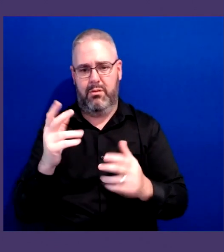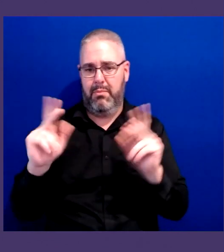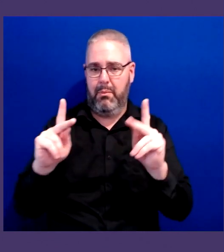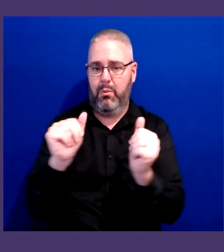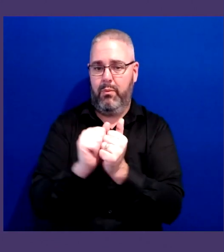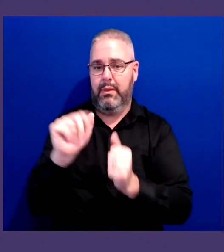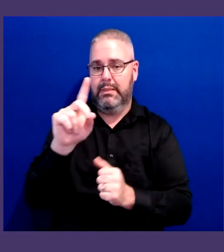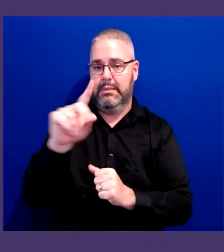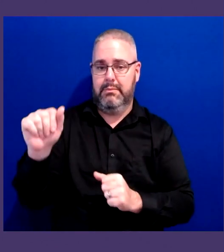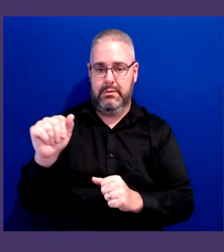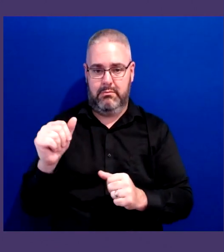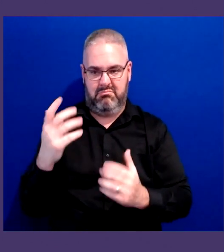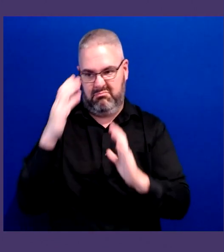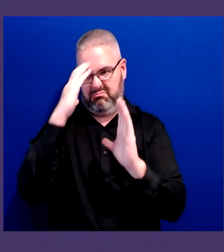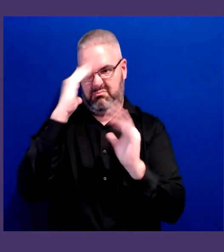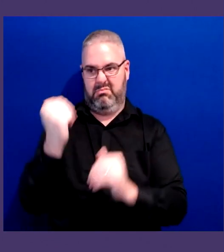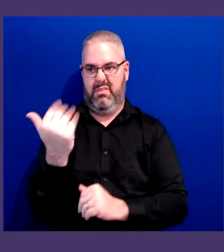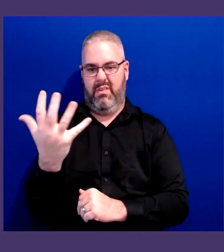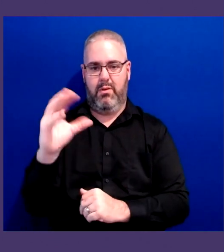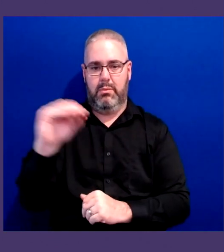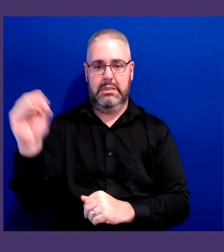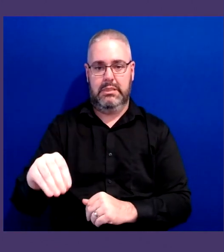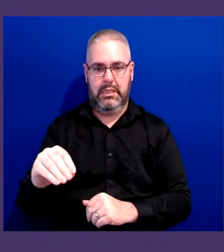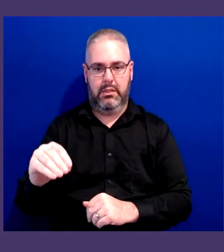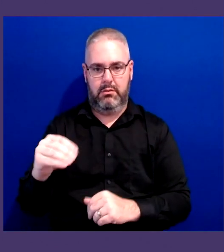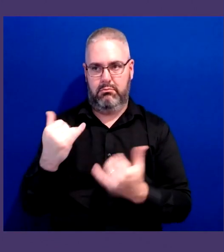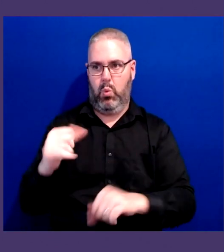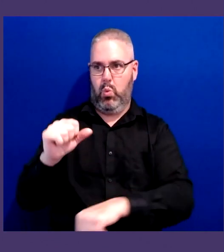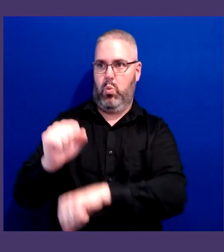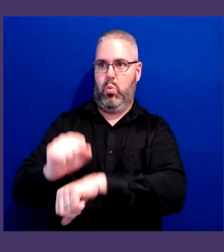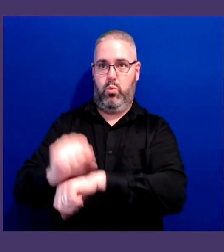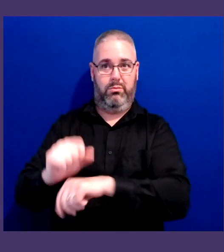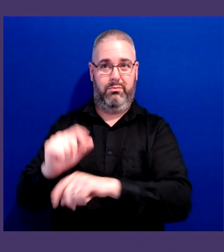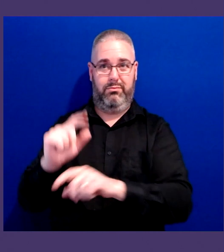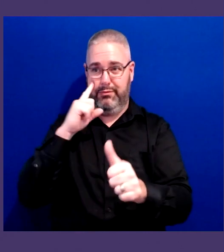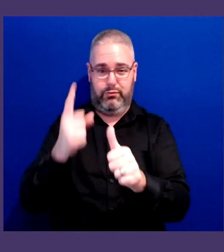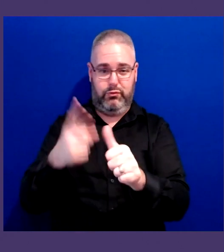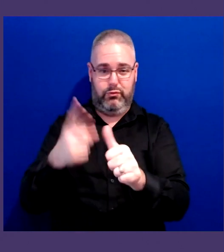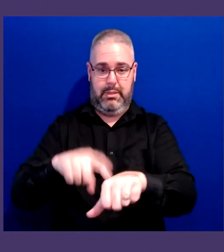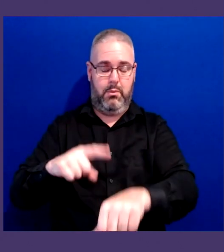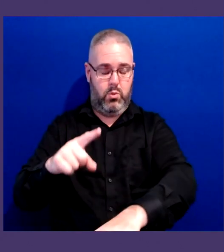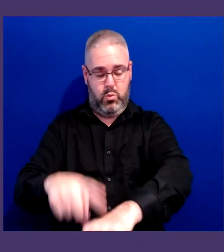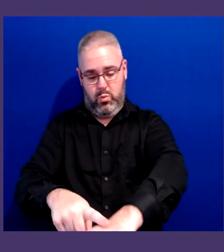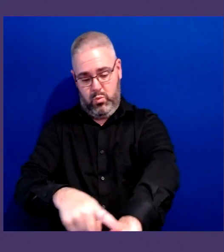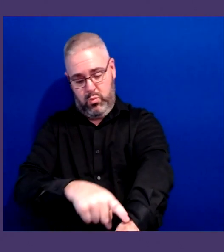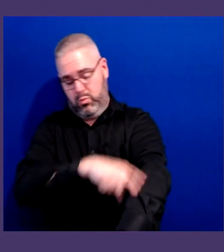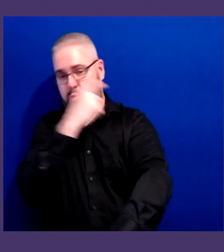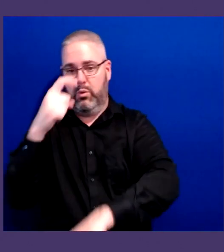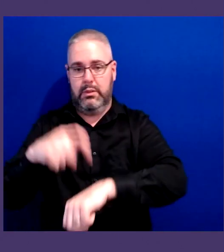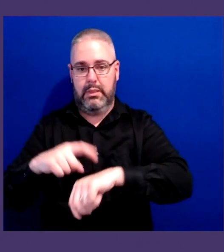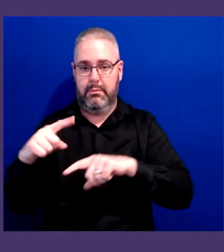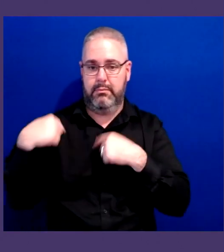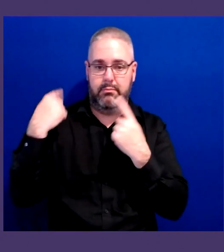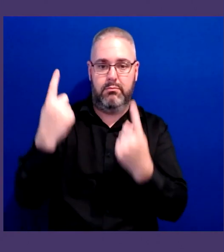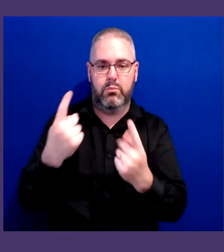five percent of the active US workforce, which is the first time in a long time that that's been the case, so we're working towards that.